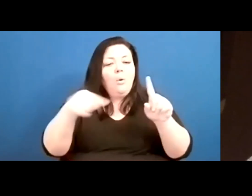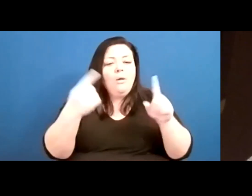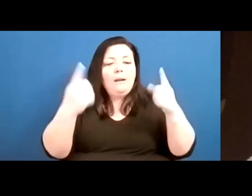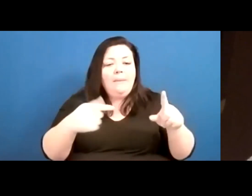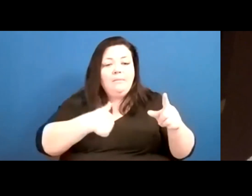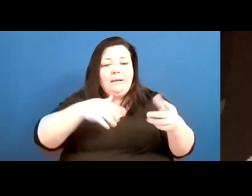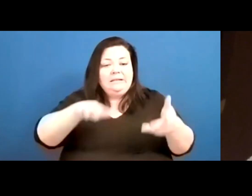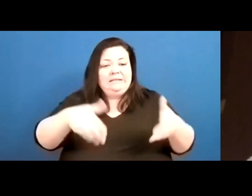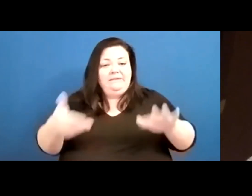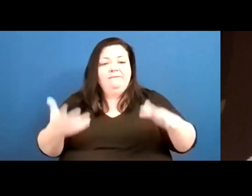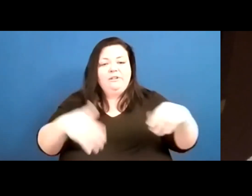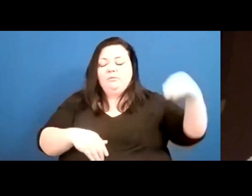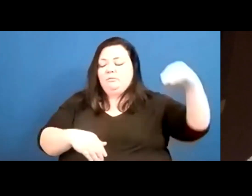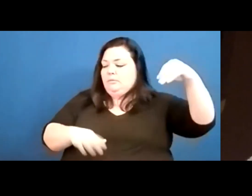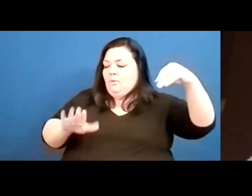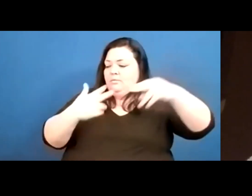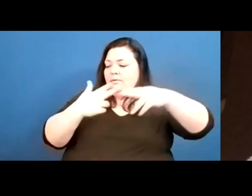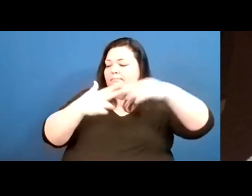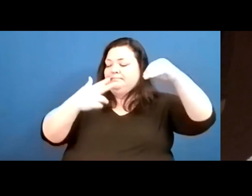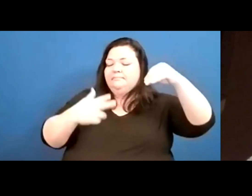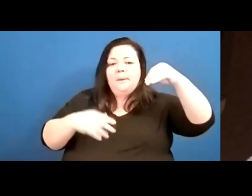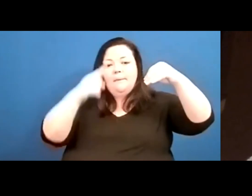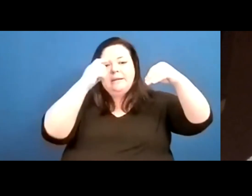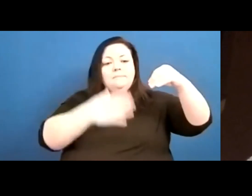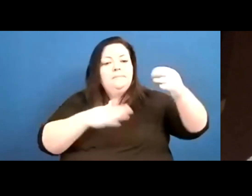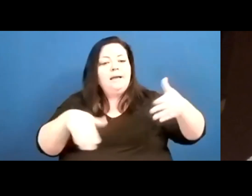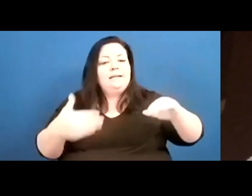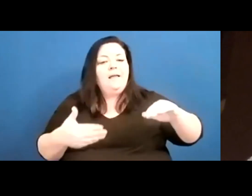did she say my name/ because in my death,/ she saw how we are/ Kin.